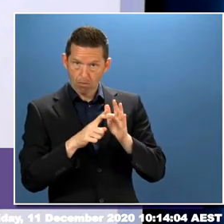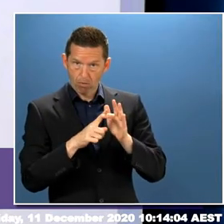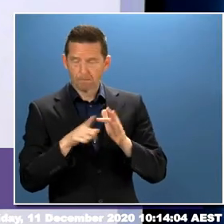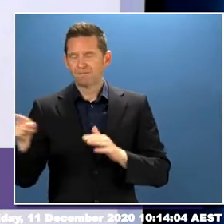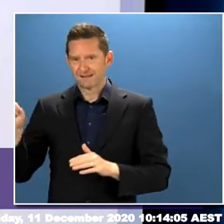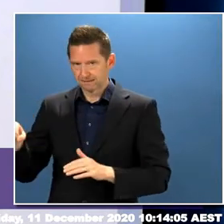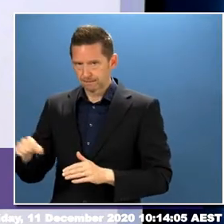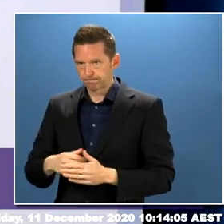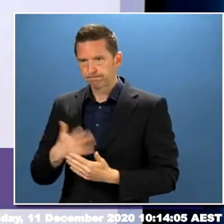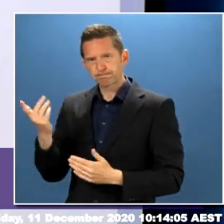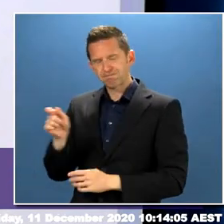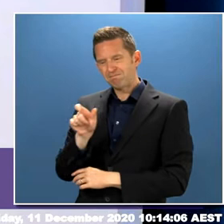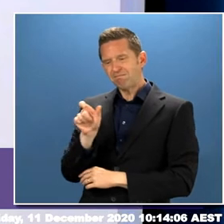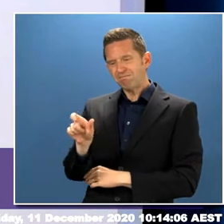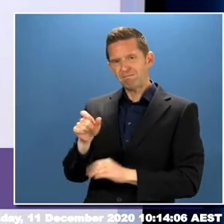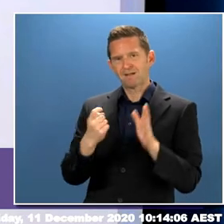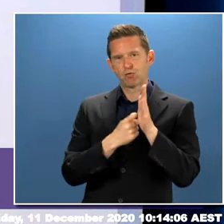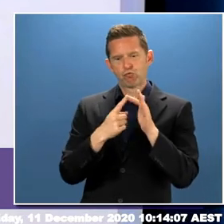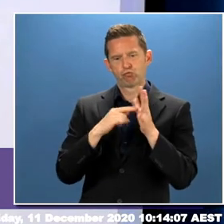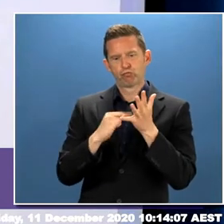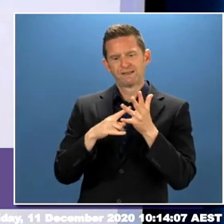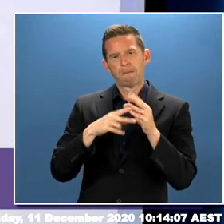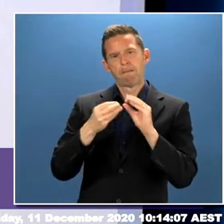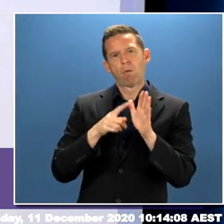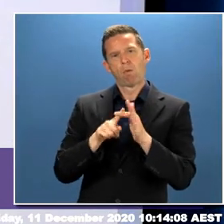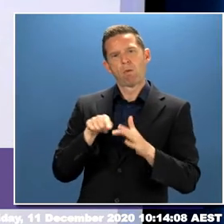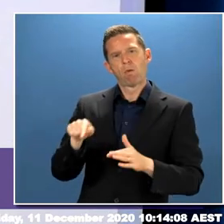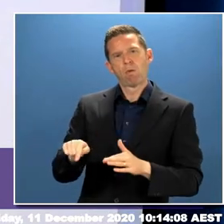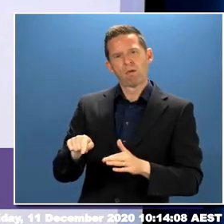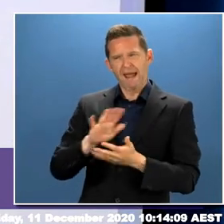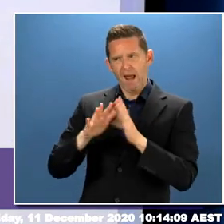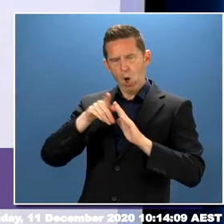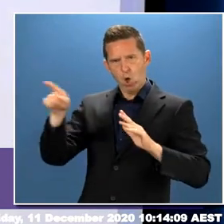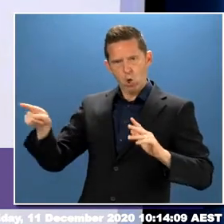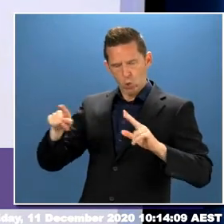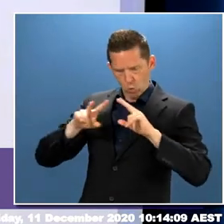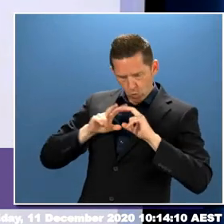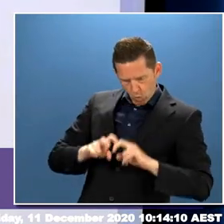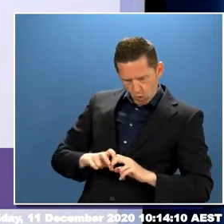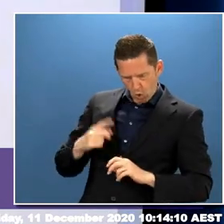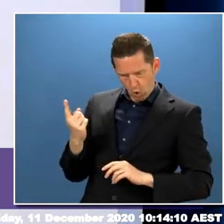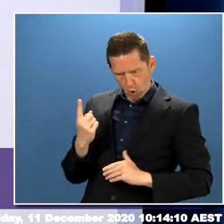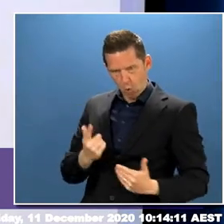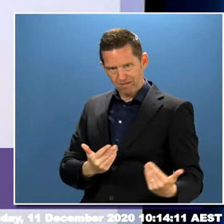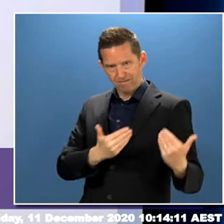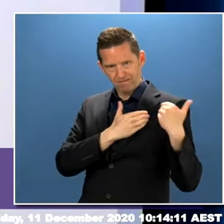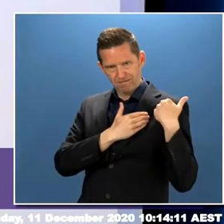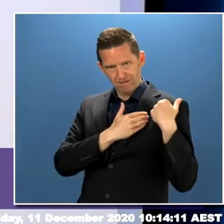Looking at “reasonable”, what is involved in looking at reasonable and who bears the onus of proving that a requirement